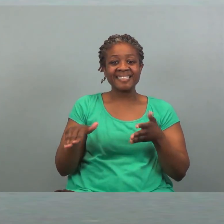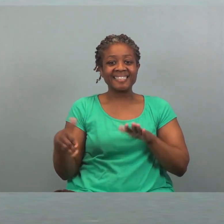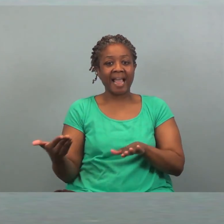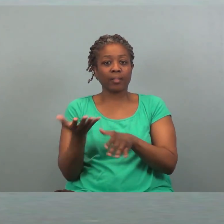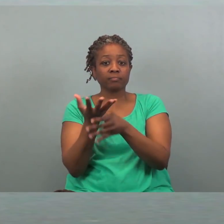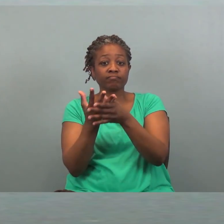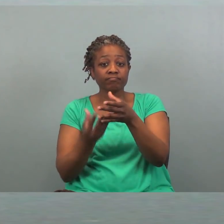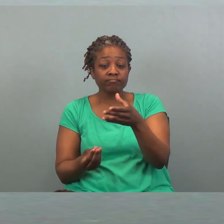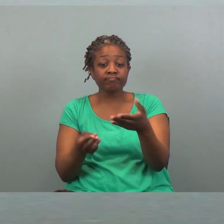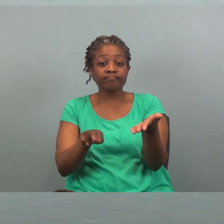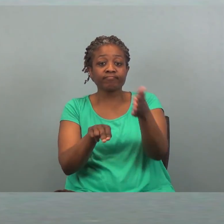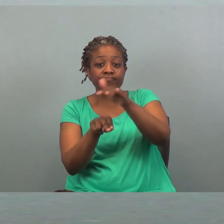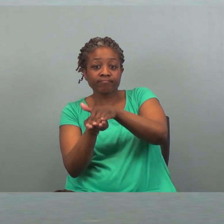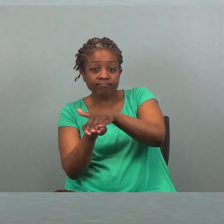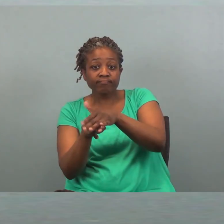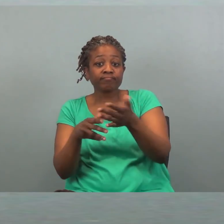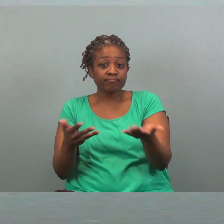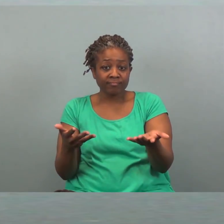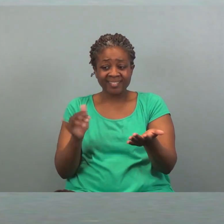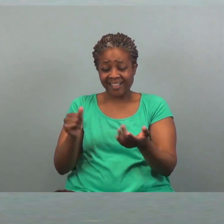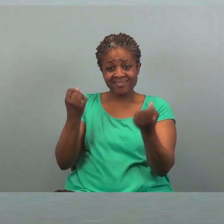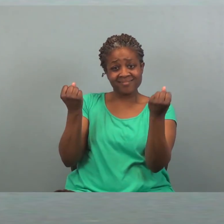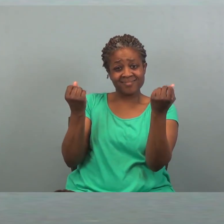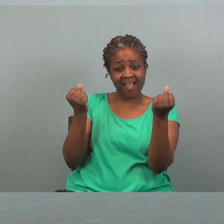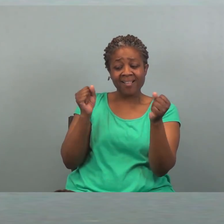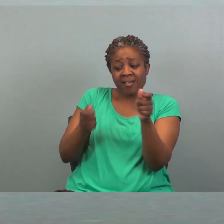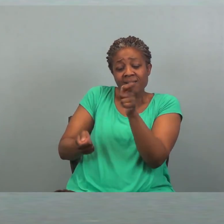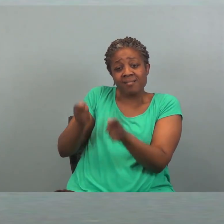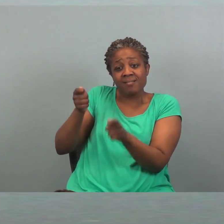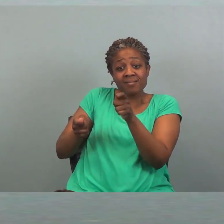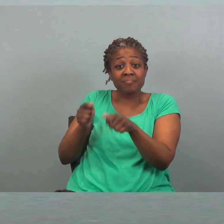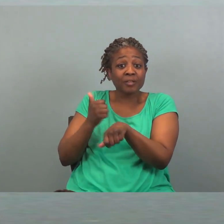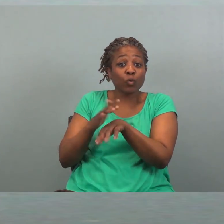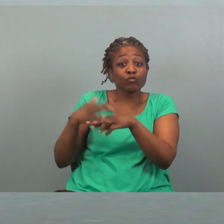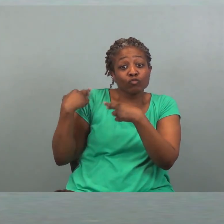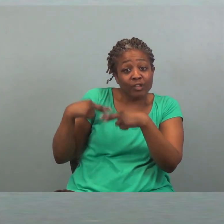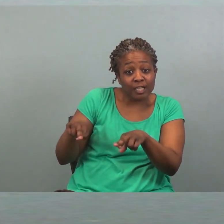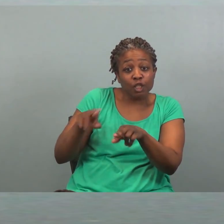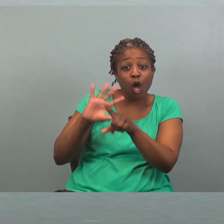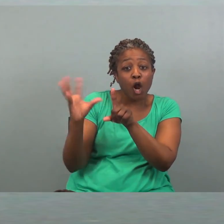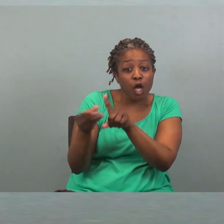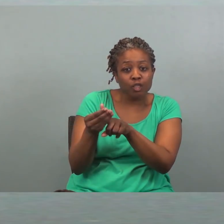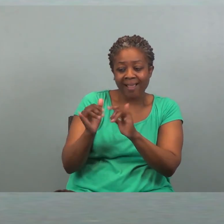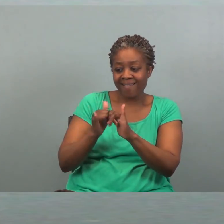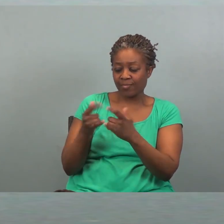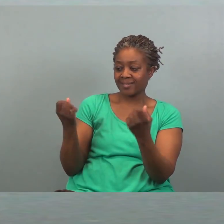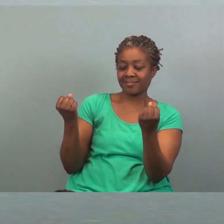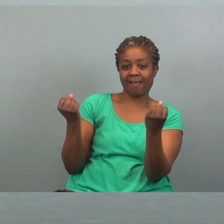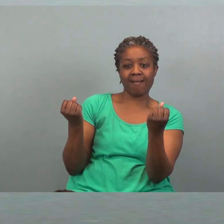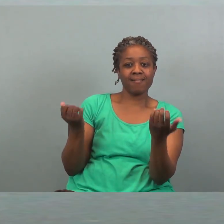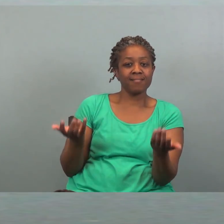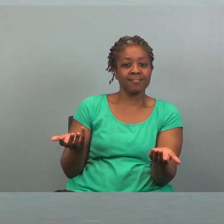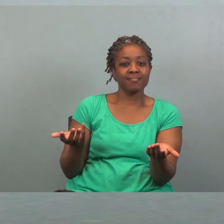Another example is "death": dominant hand 5 - O handshape moving downward past curled 5 non- dominant handshape; dominant hand U handshape palm down, non-dominant hand B handshape covers the U. Particularly with the concept of "death", the sign can depend on someone's religion or culture.